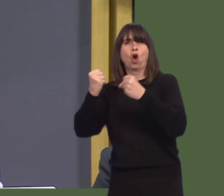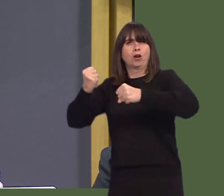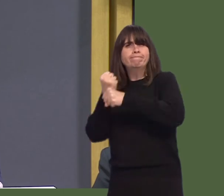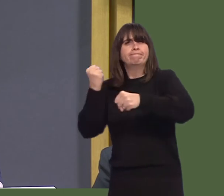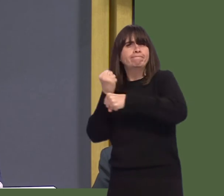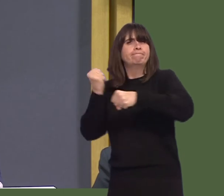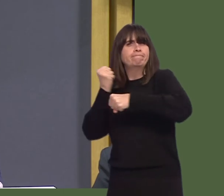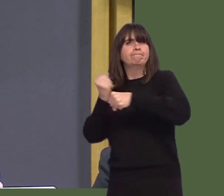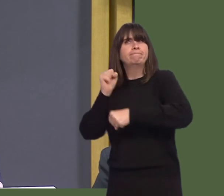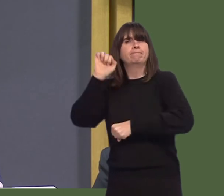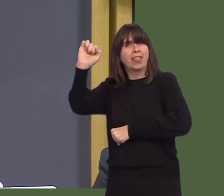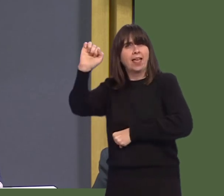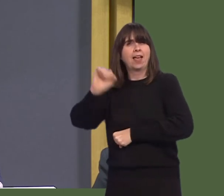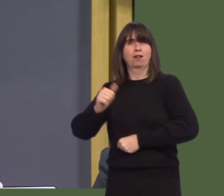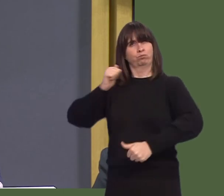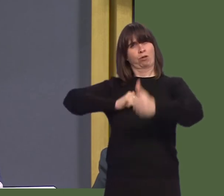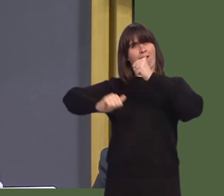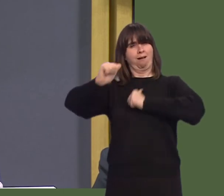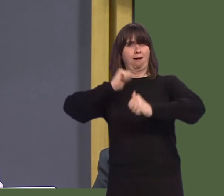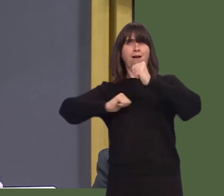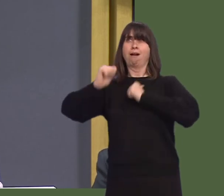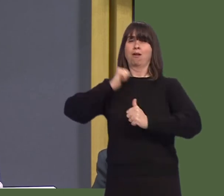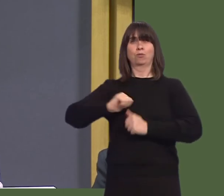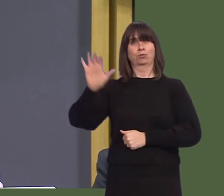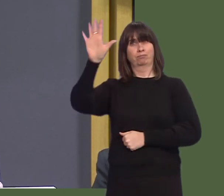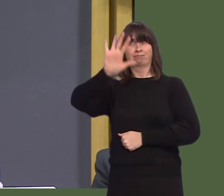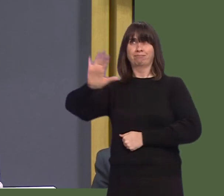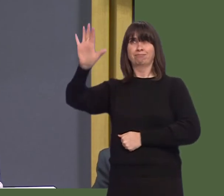you build lots of empty buildings and those buildings are not filled.